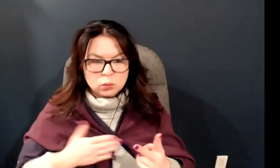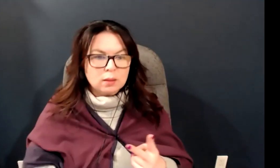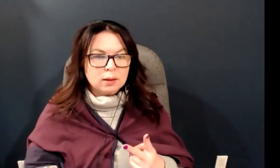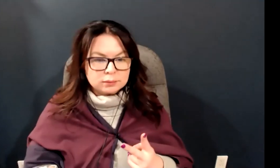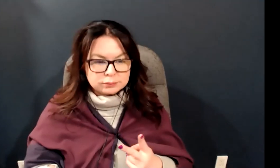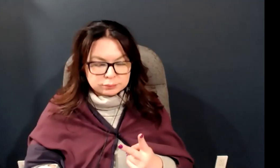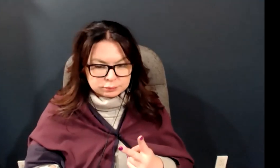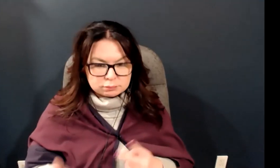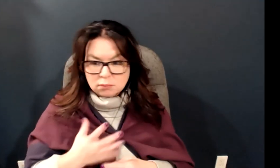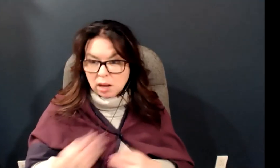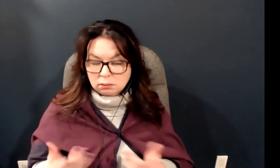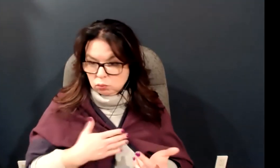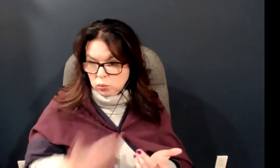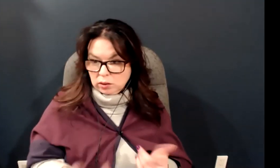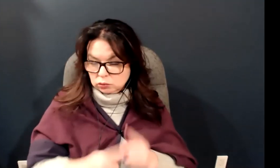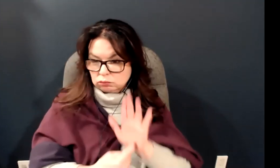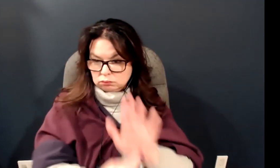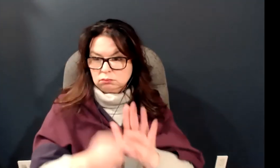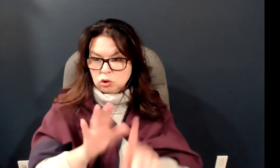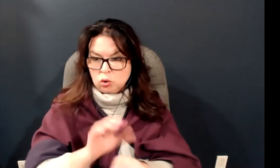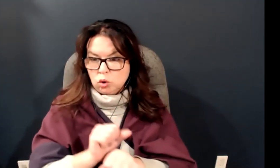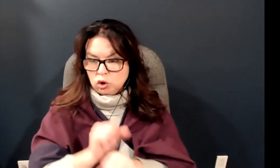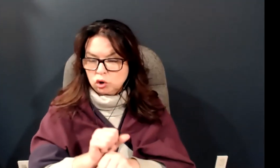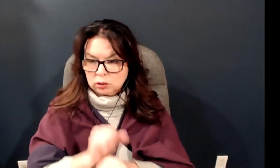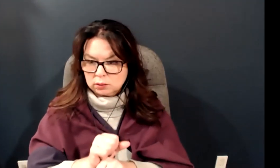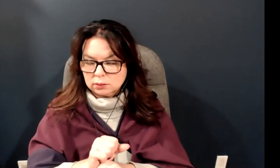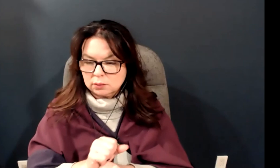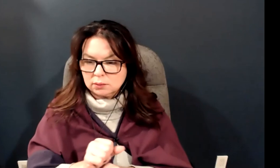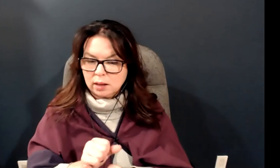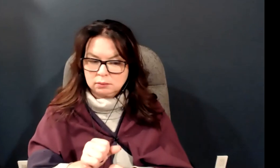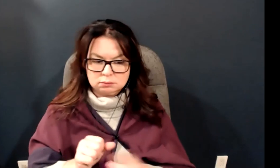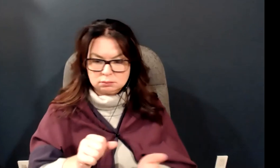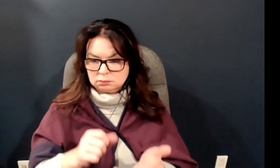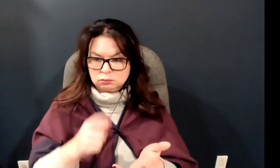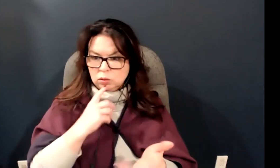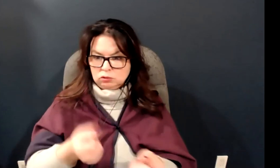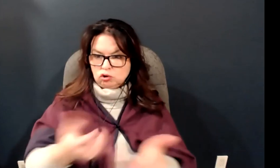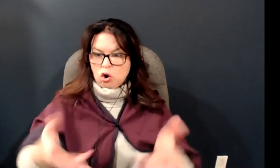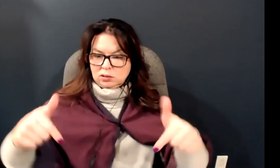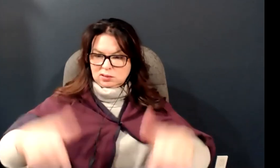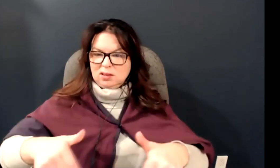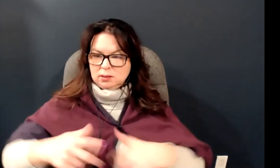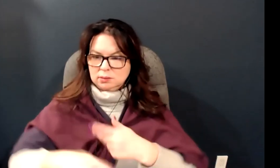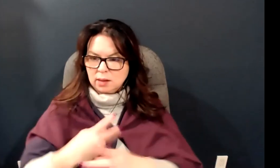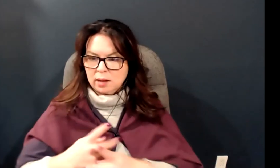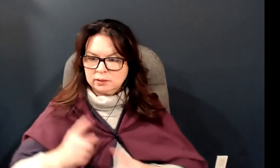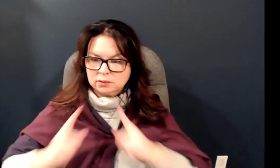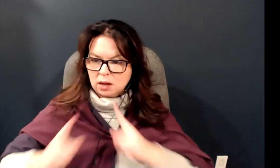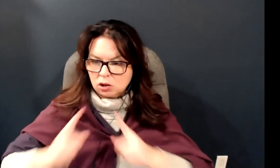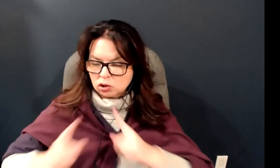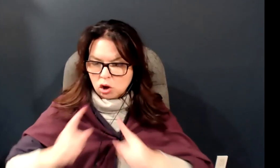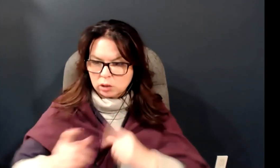I believe in the community; people taking videos of arrests and all those things and